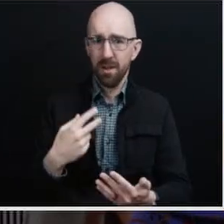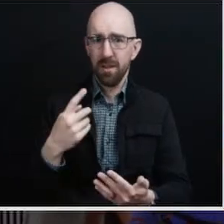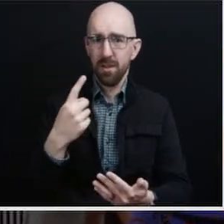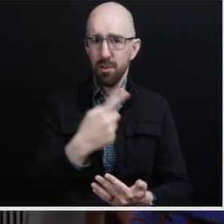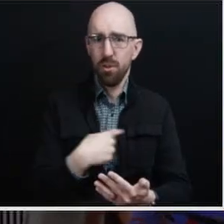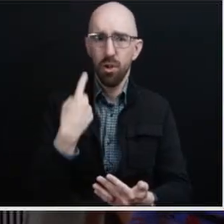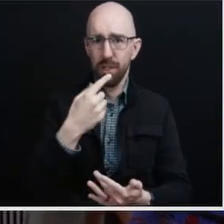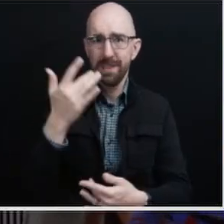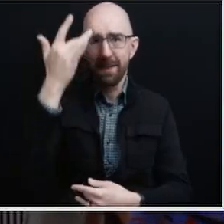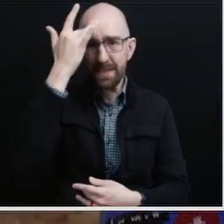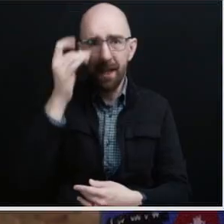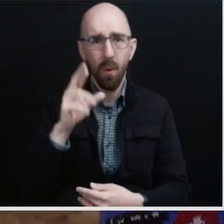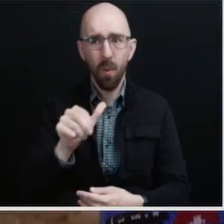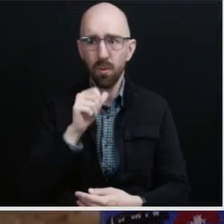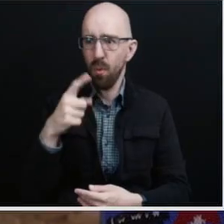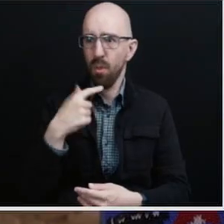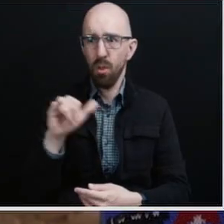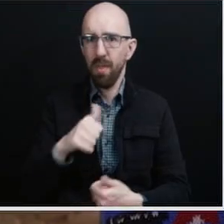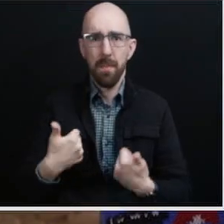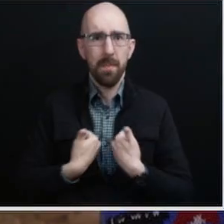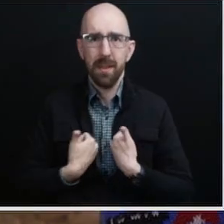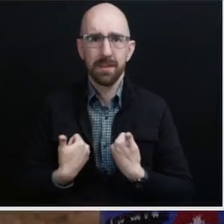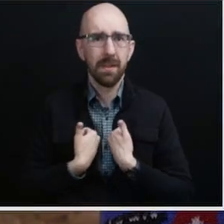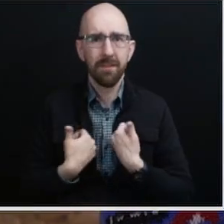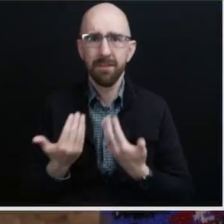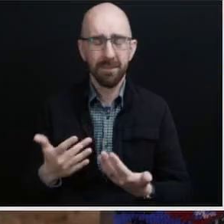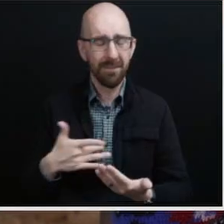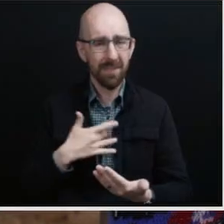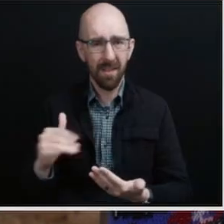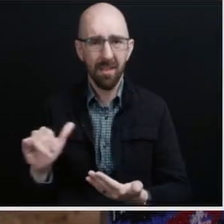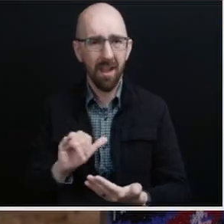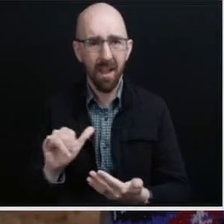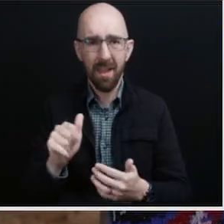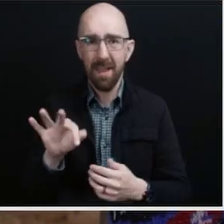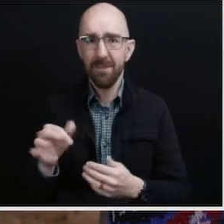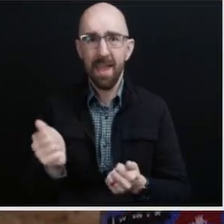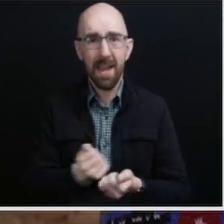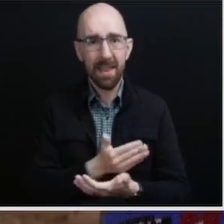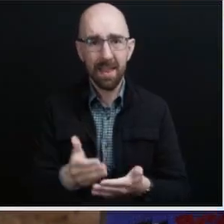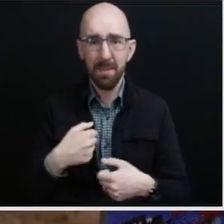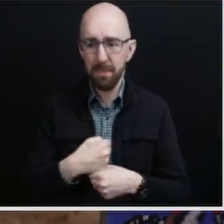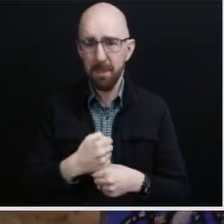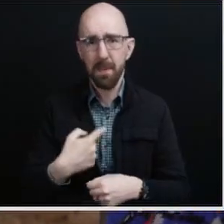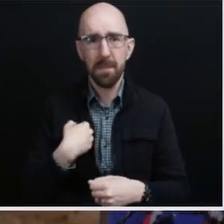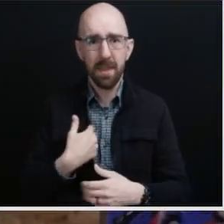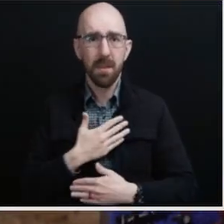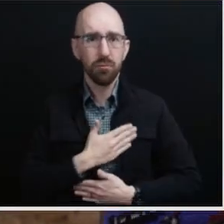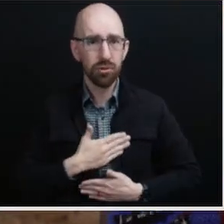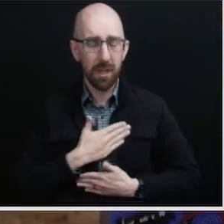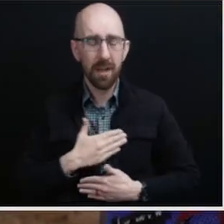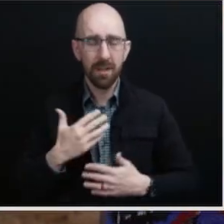don't look like yourself. I feel like if anything it's made me kind of appreciate the the moment I'm